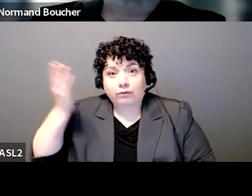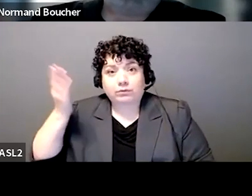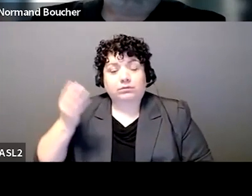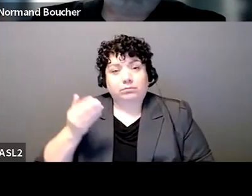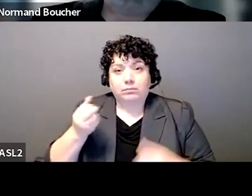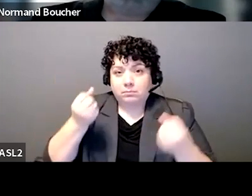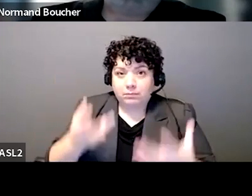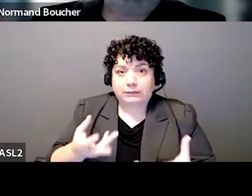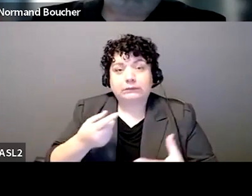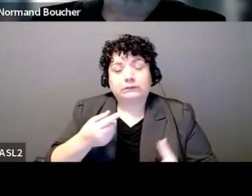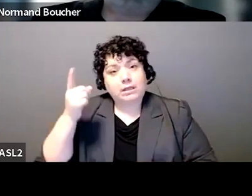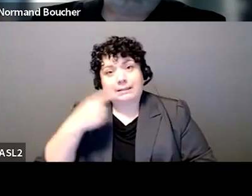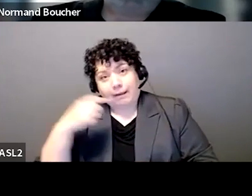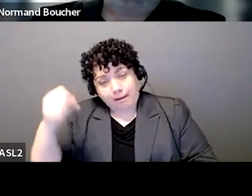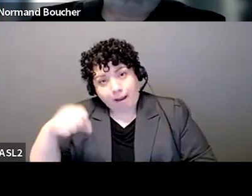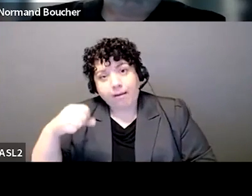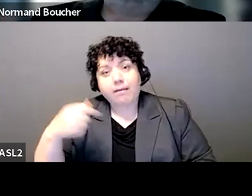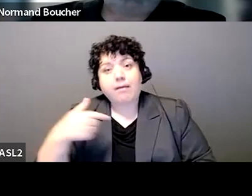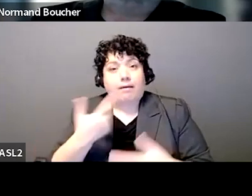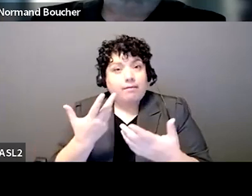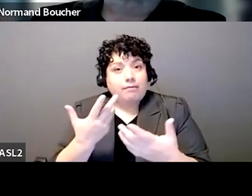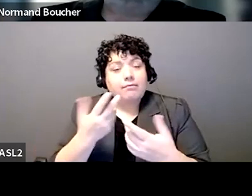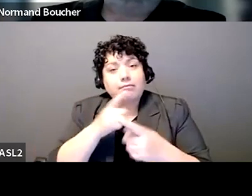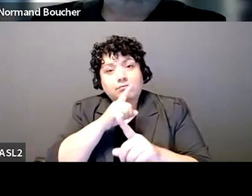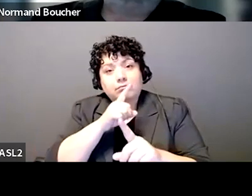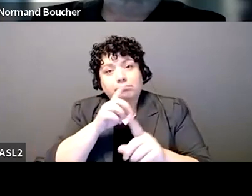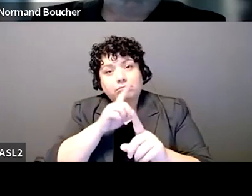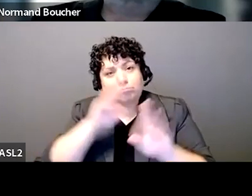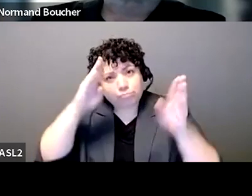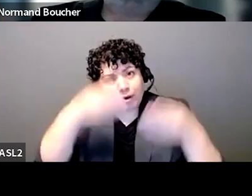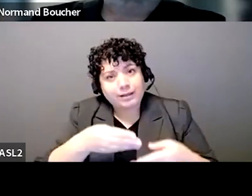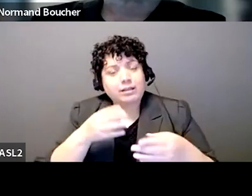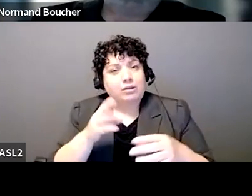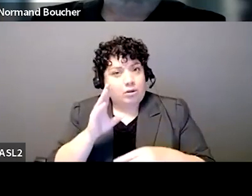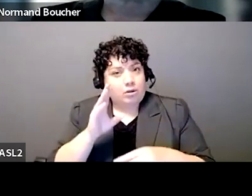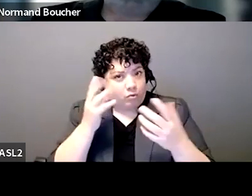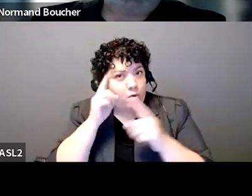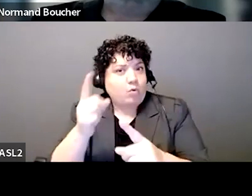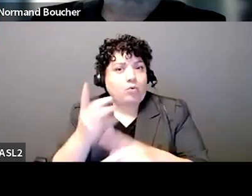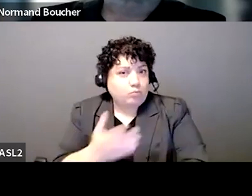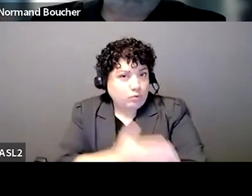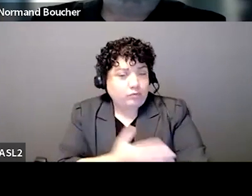say yes we want to address this issue we want to make improvements and then empowering their